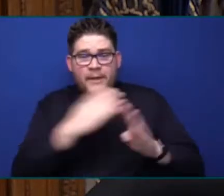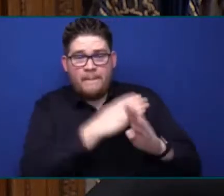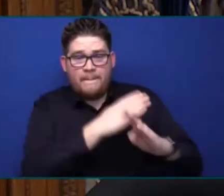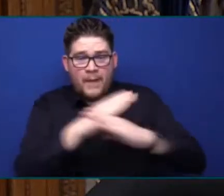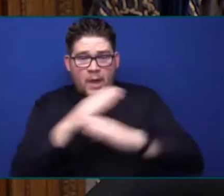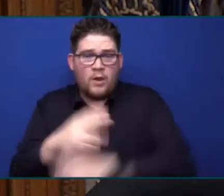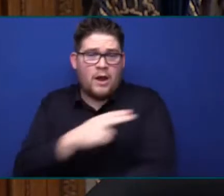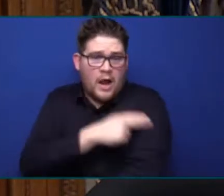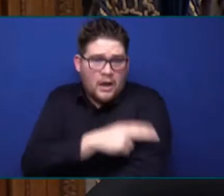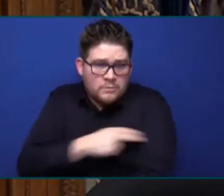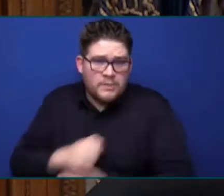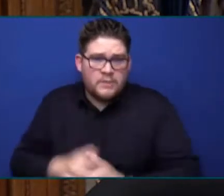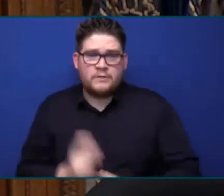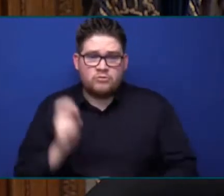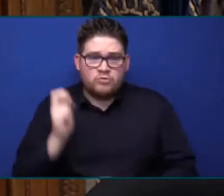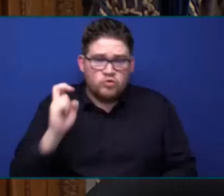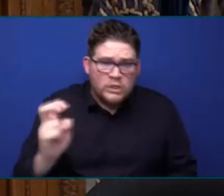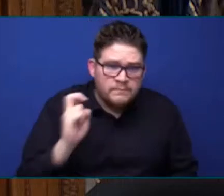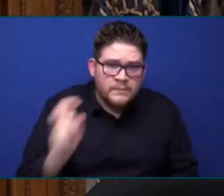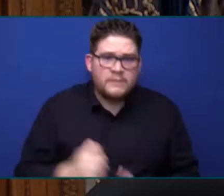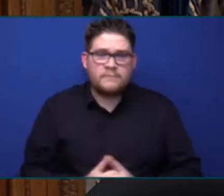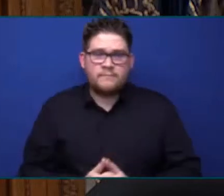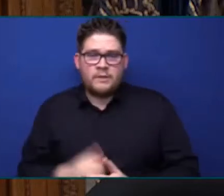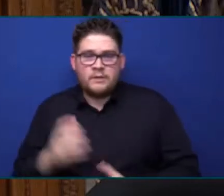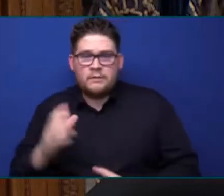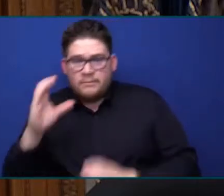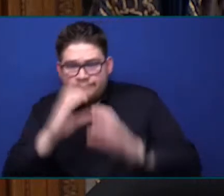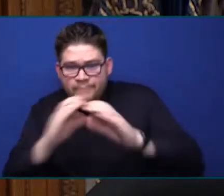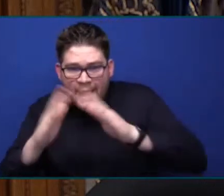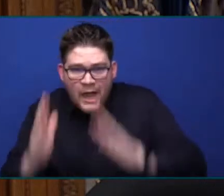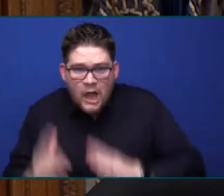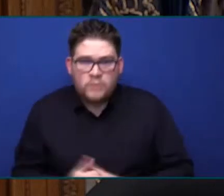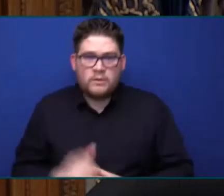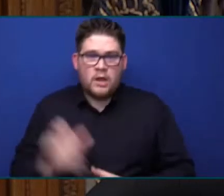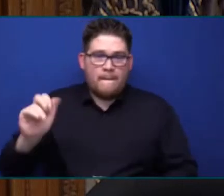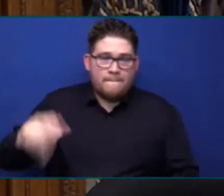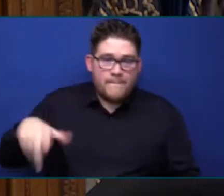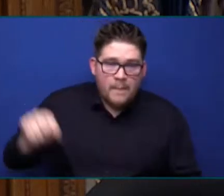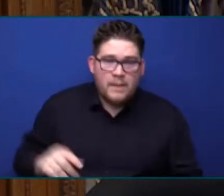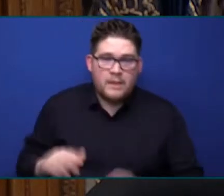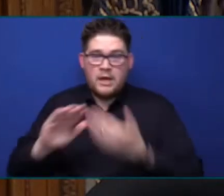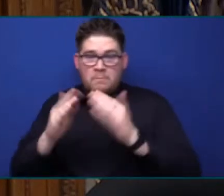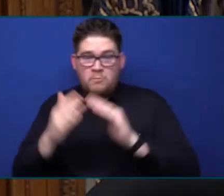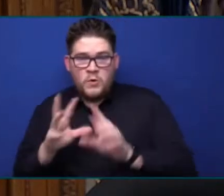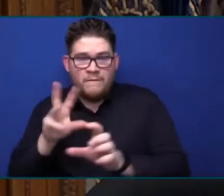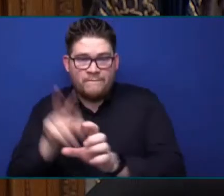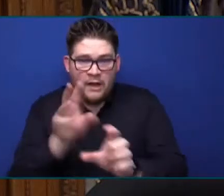housing and community participation, but refuse to let my disability define what I can accomplish.